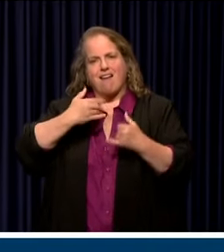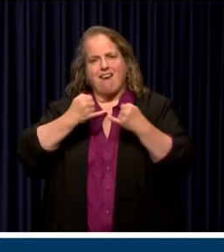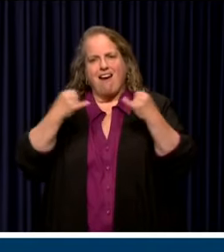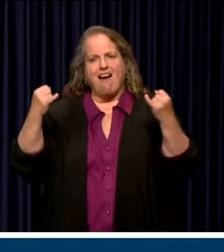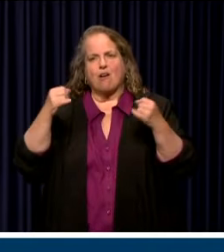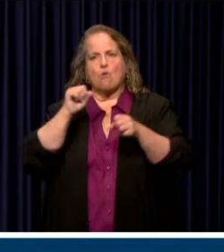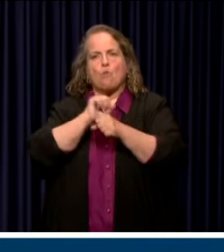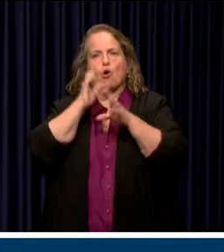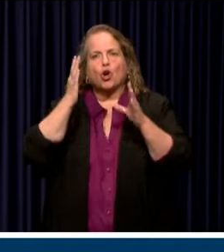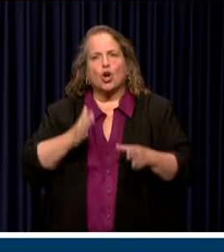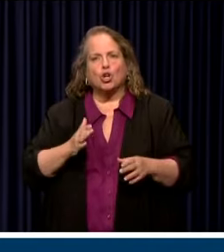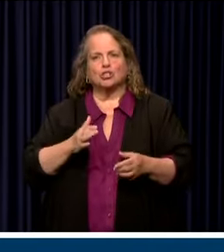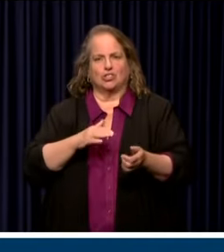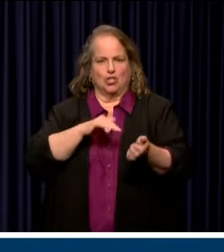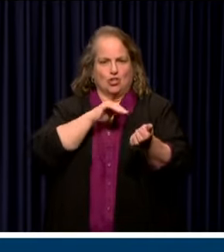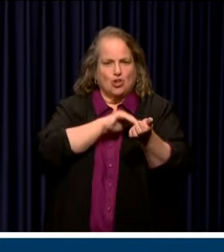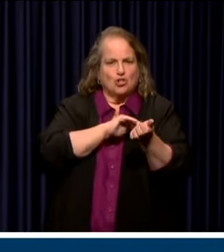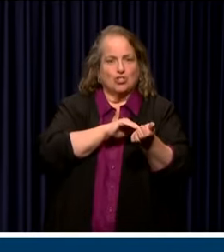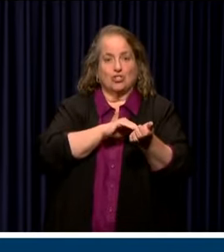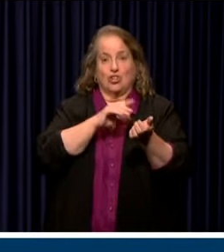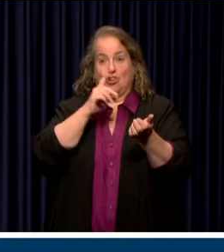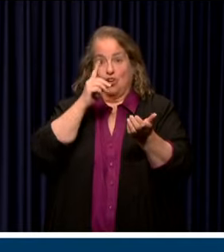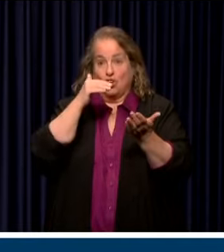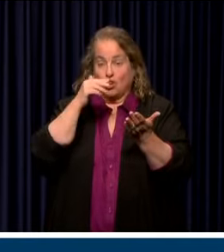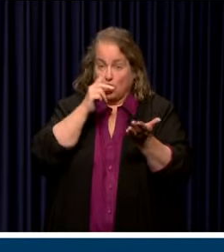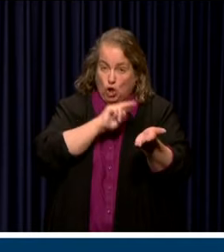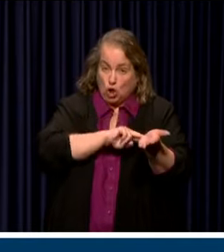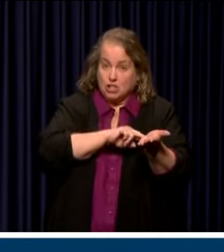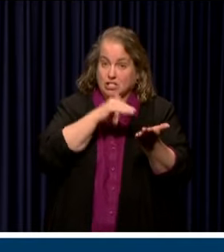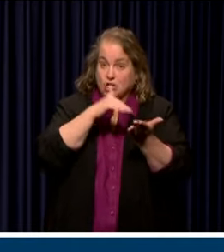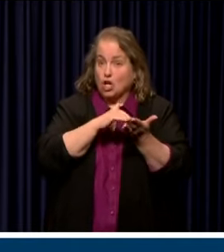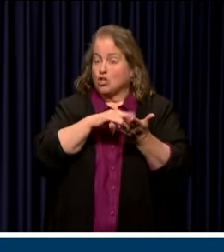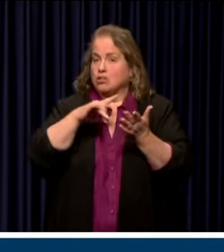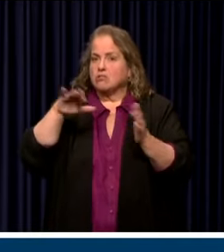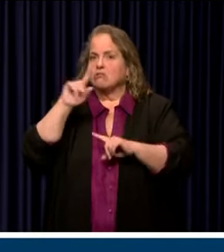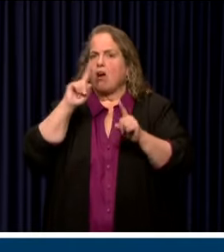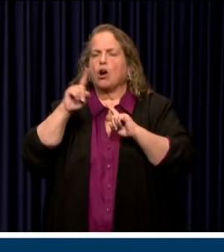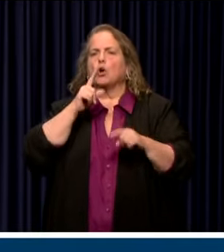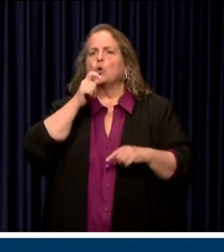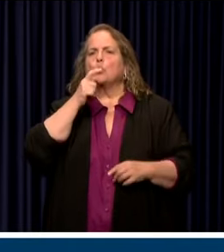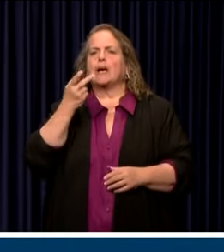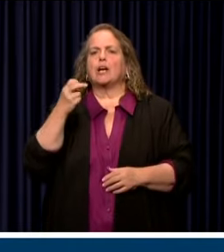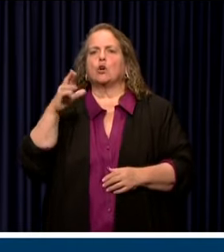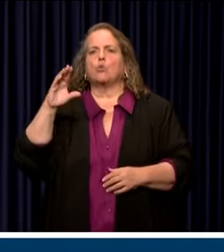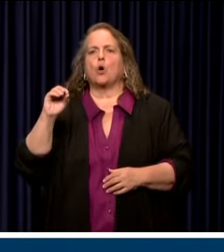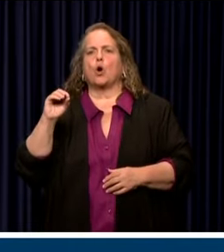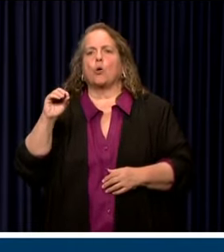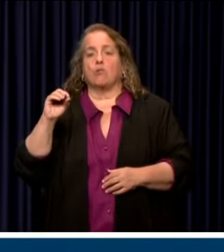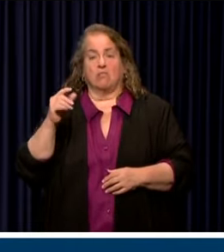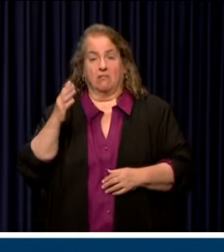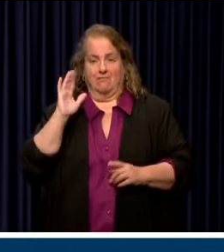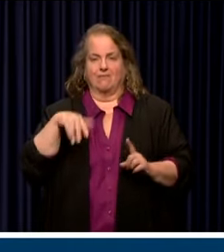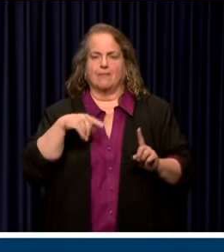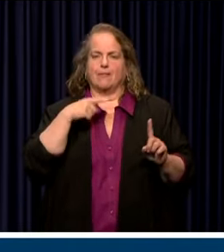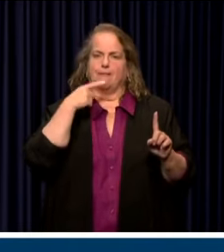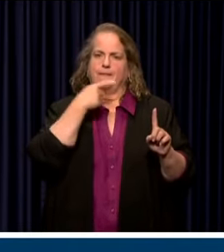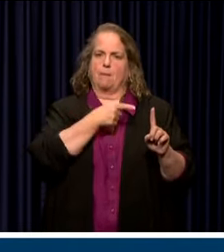IMPORTANT. AND WHAT I WOULD ASK IS WHETHER YOU ARE ONE OF OUR SENIORS IN